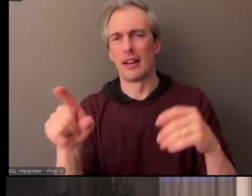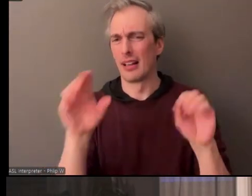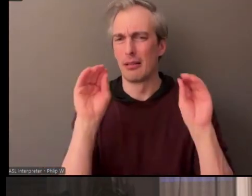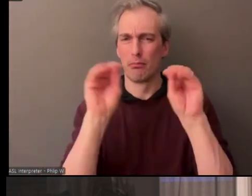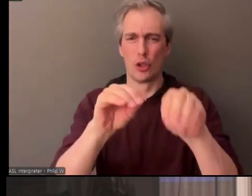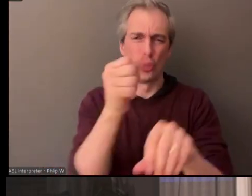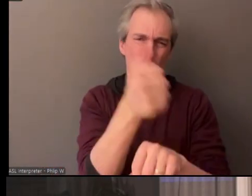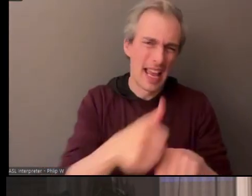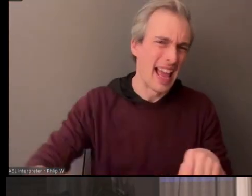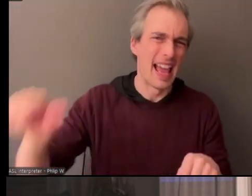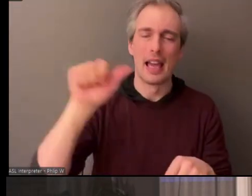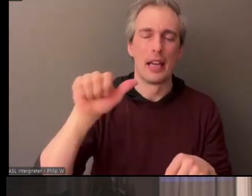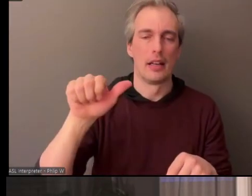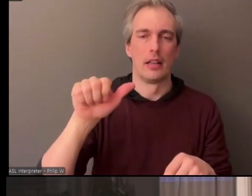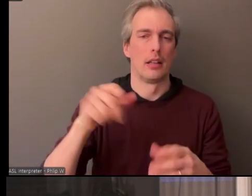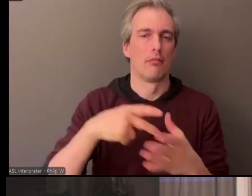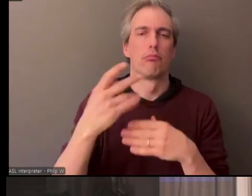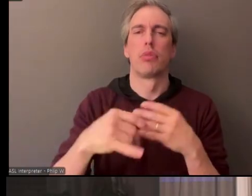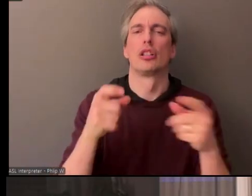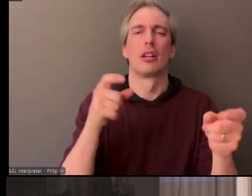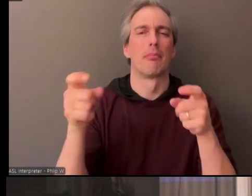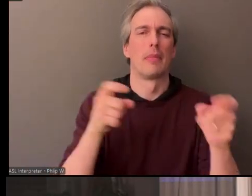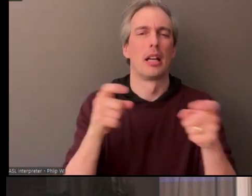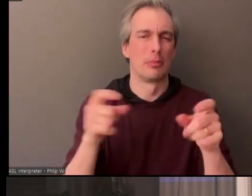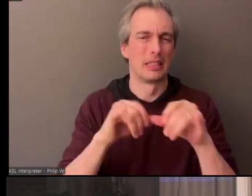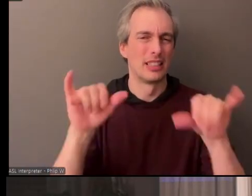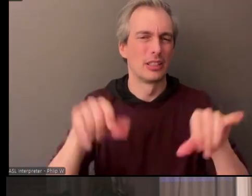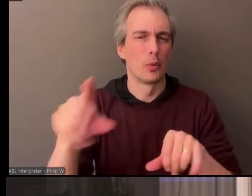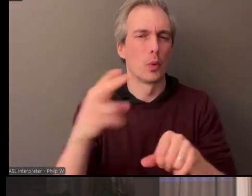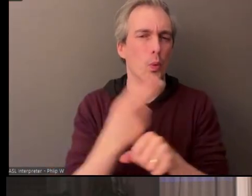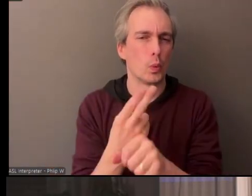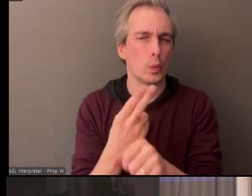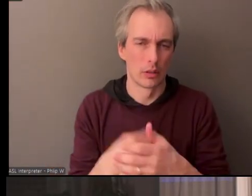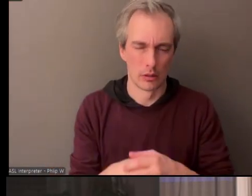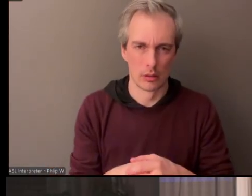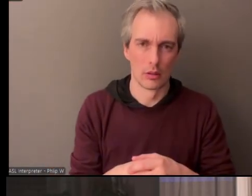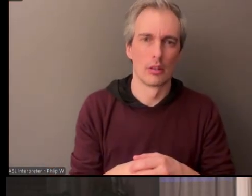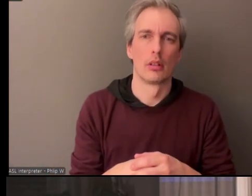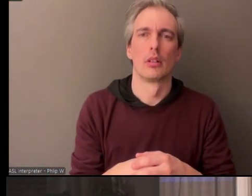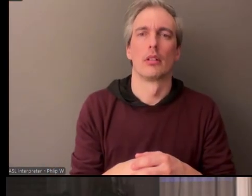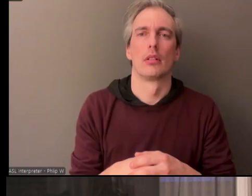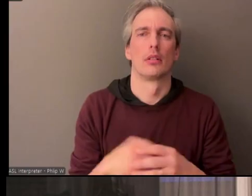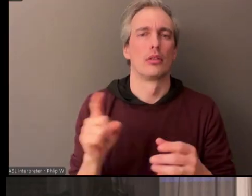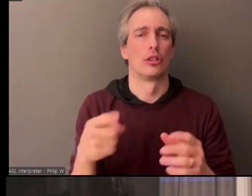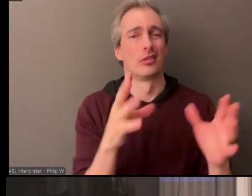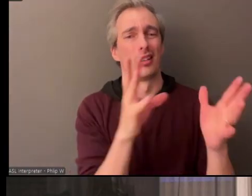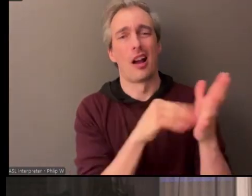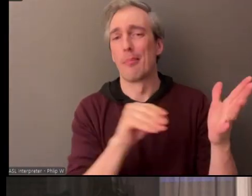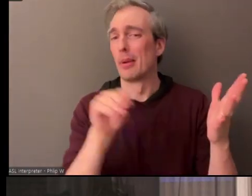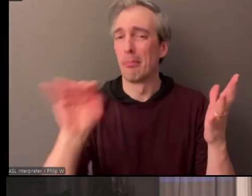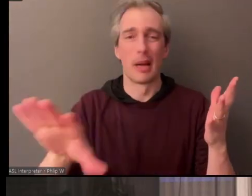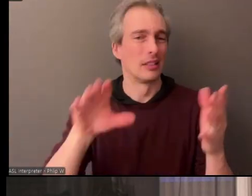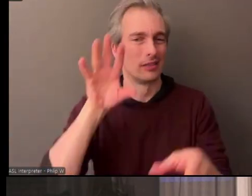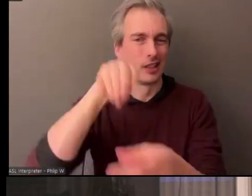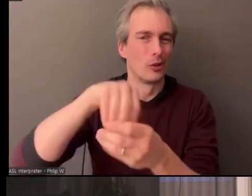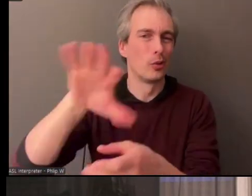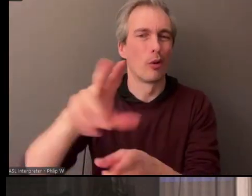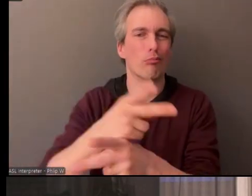It's really just copy and paste into your project management system. Maybe that's Jira. Maybe that's something else. Maybe you're just in Trello.